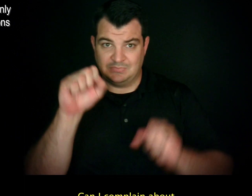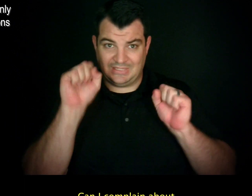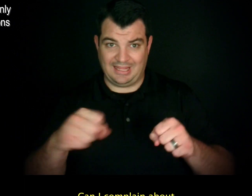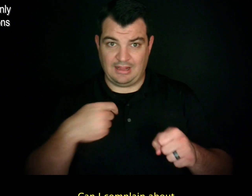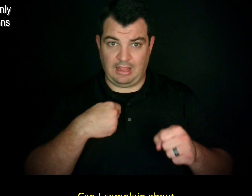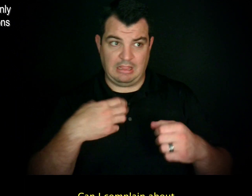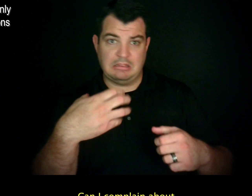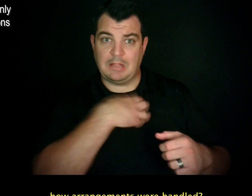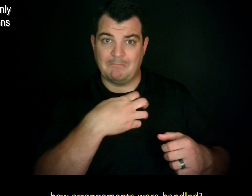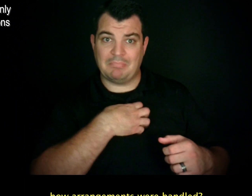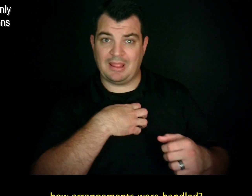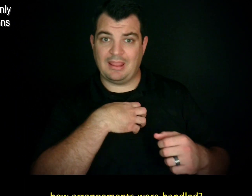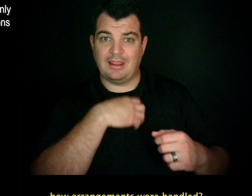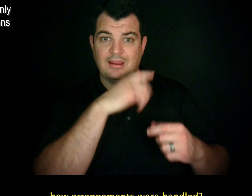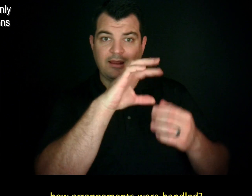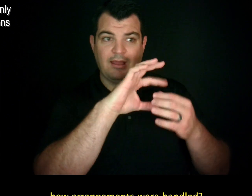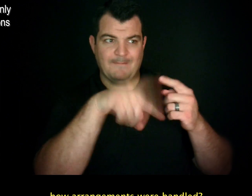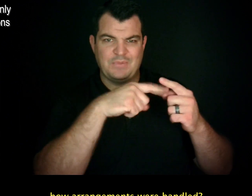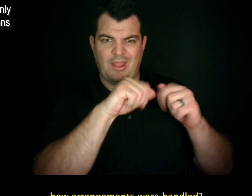Can I complain about how arrangements were handled?